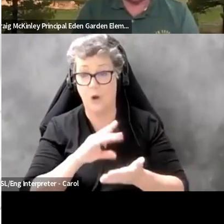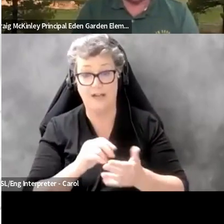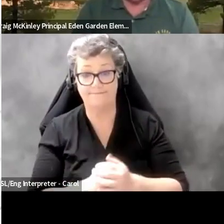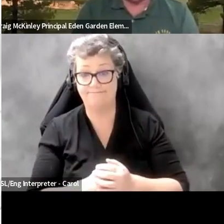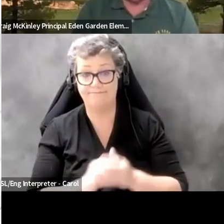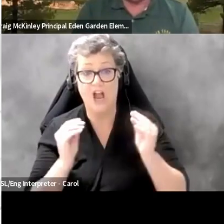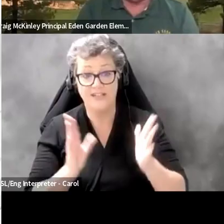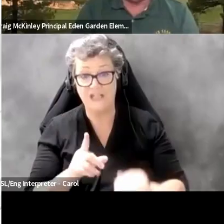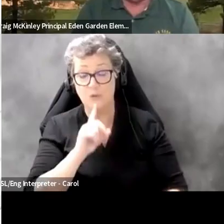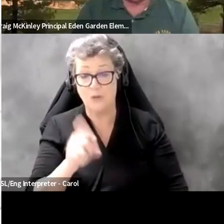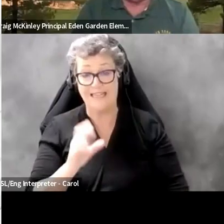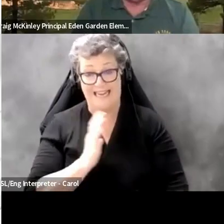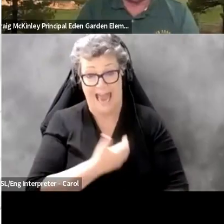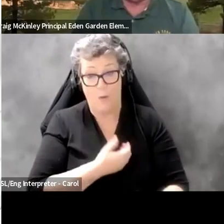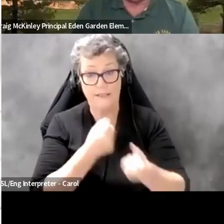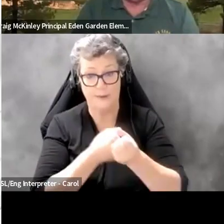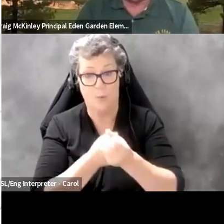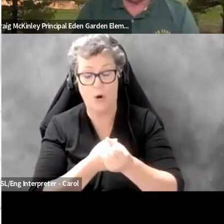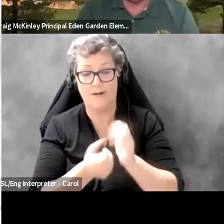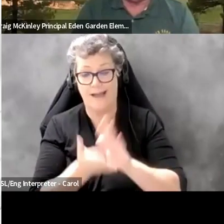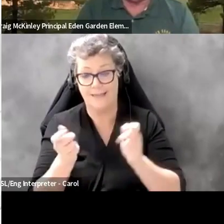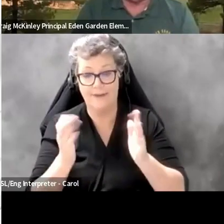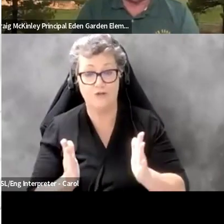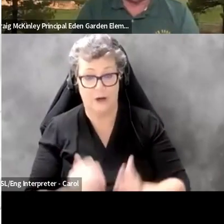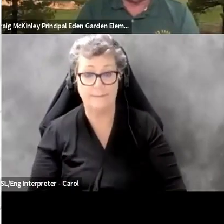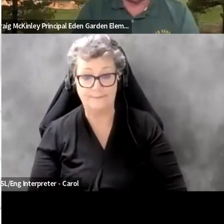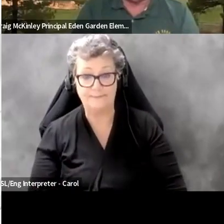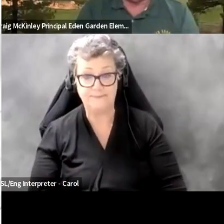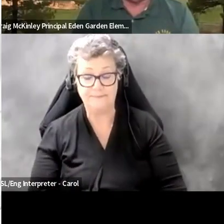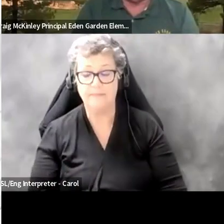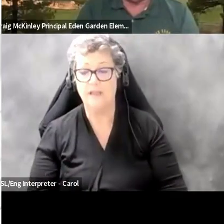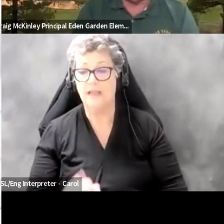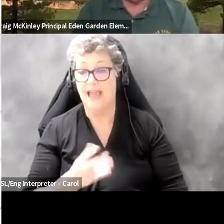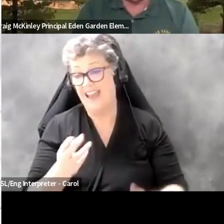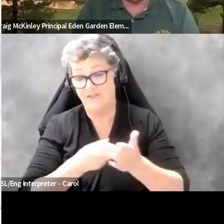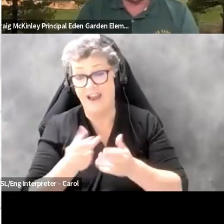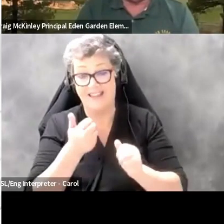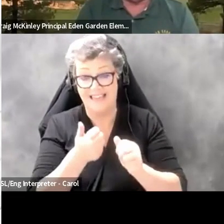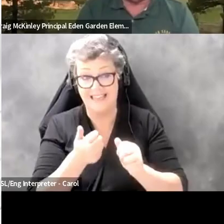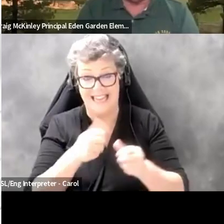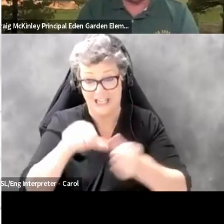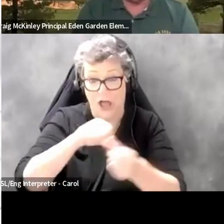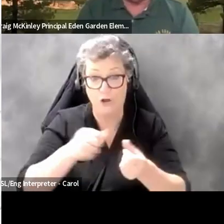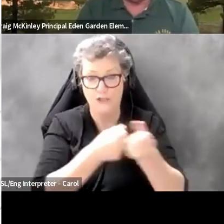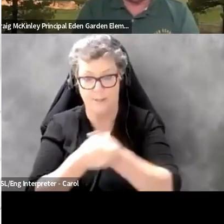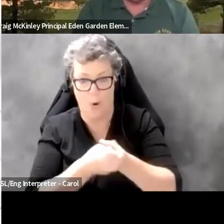really need our support as administrators and and frankly each other's support. But it’s important.